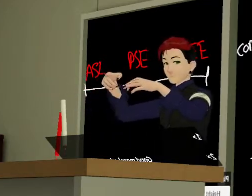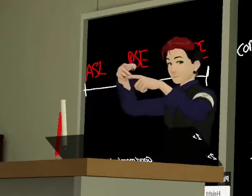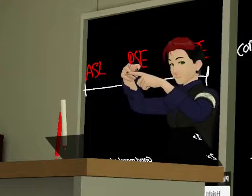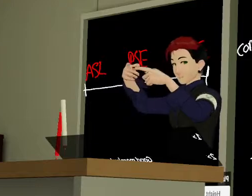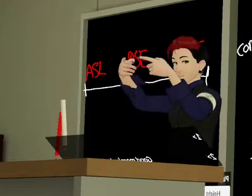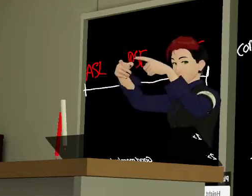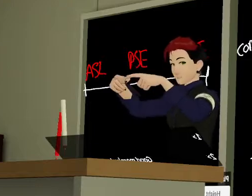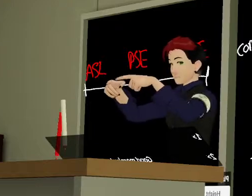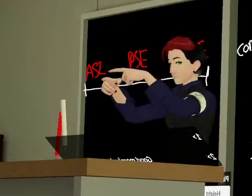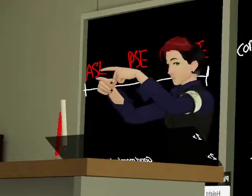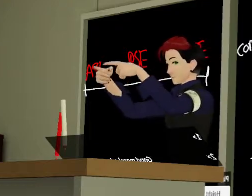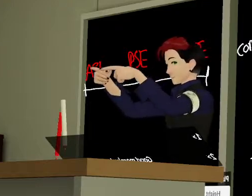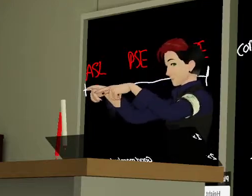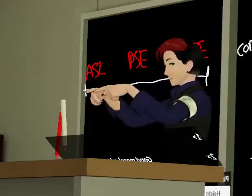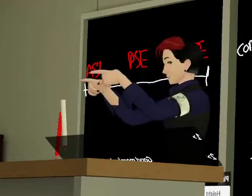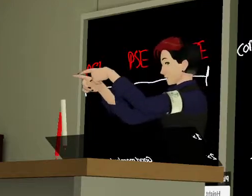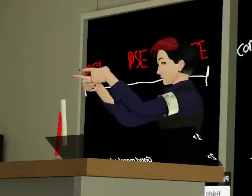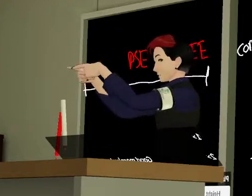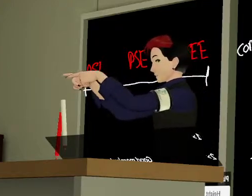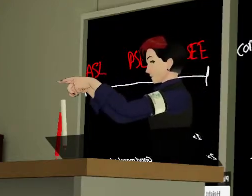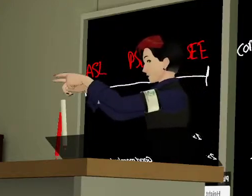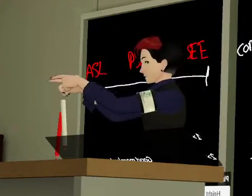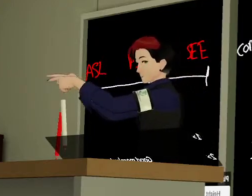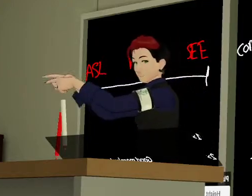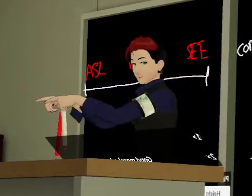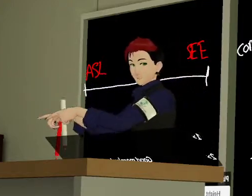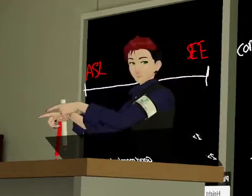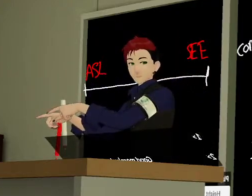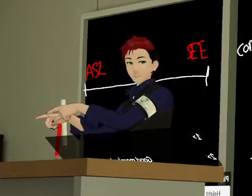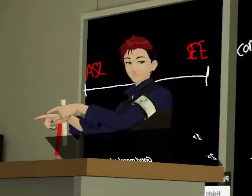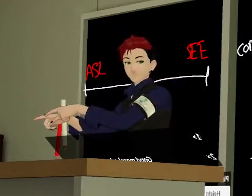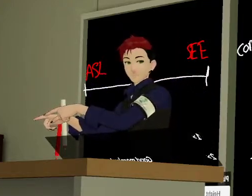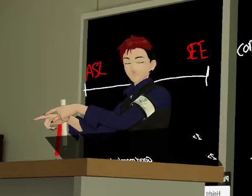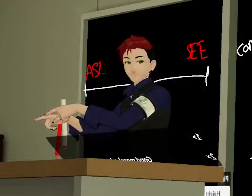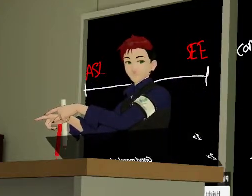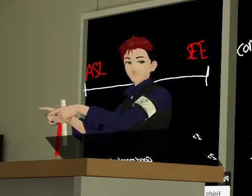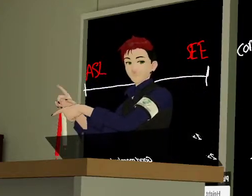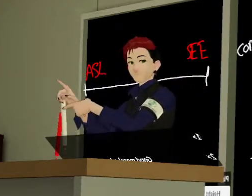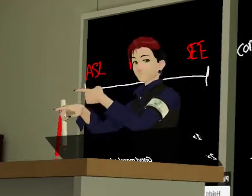and that this happens this happens this happens this happens